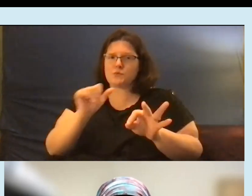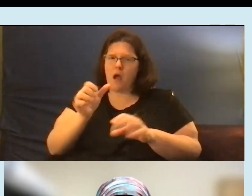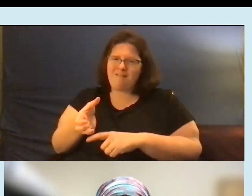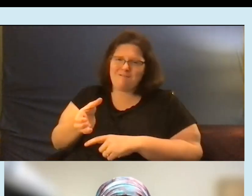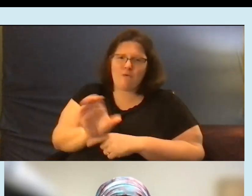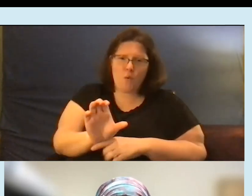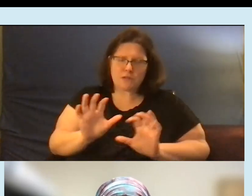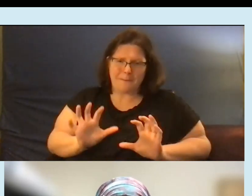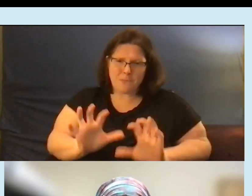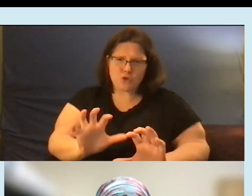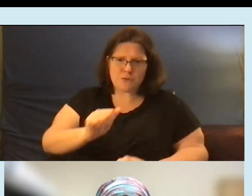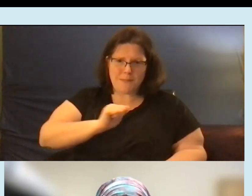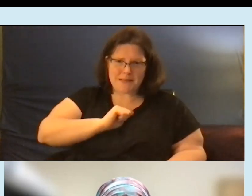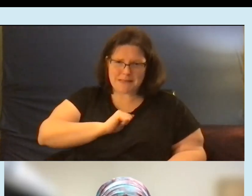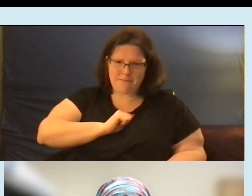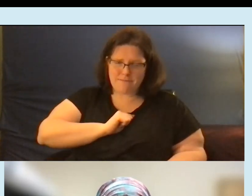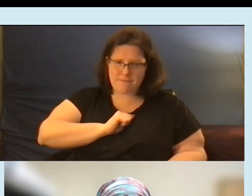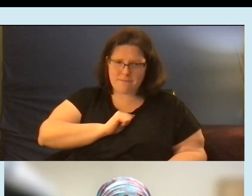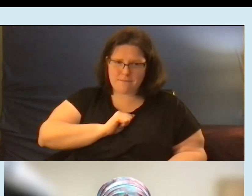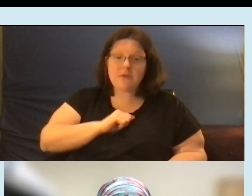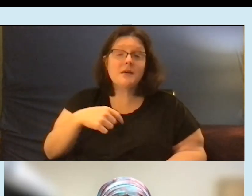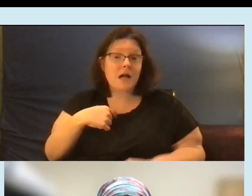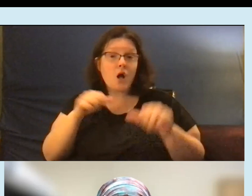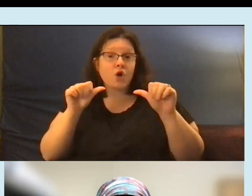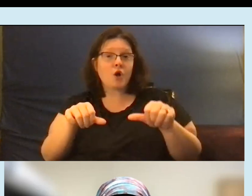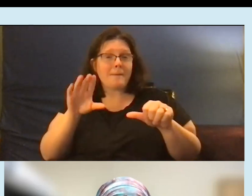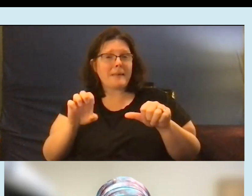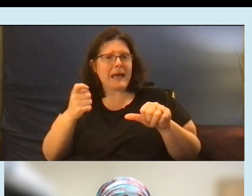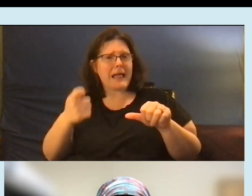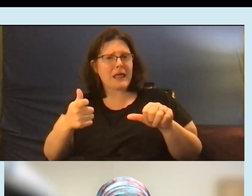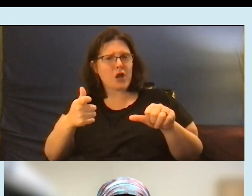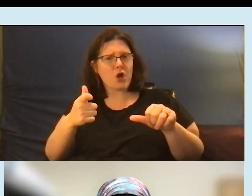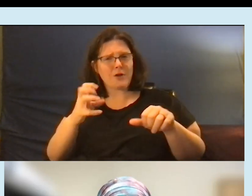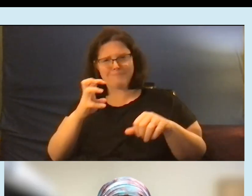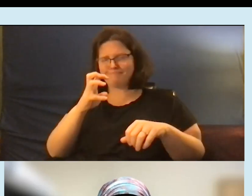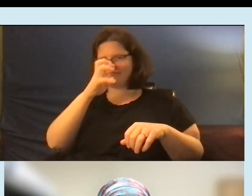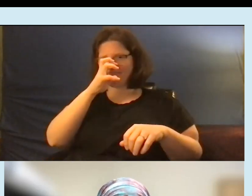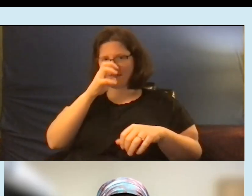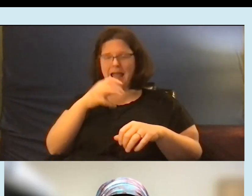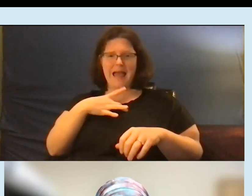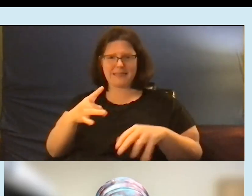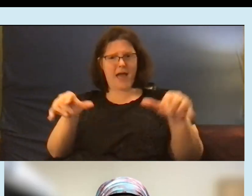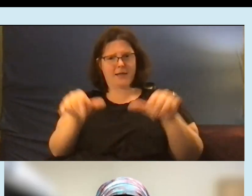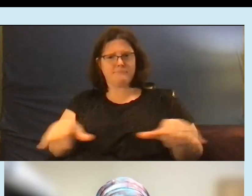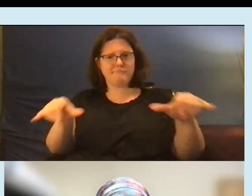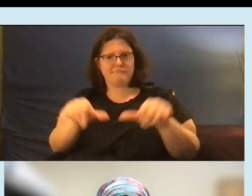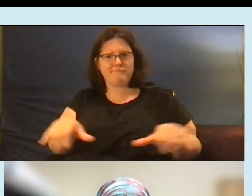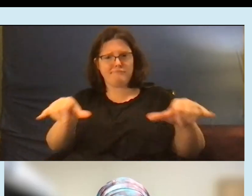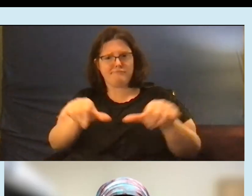my personal, I can be a little rigid in general like I like routines I'm very routine oriented